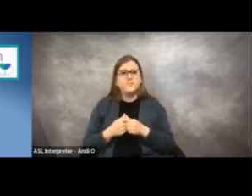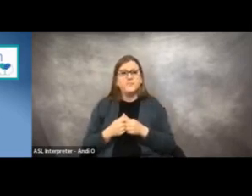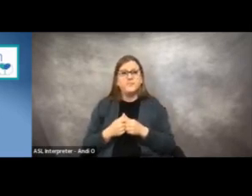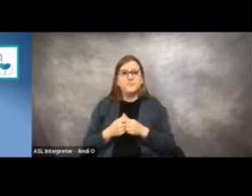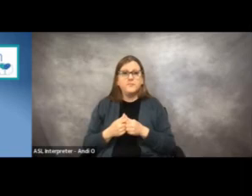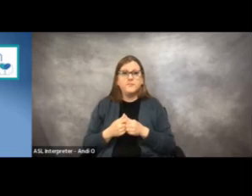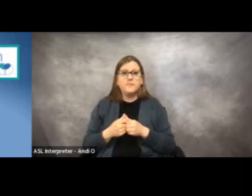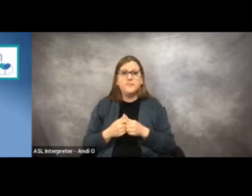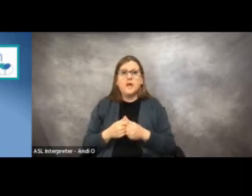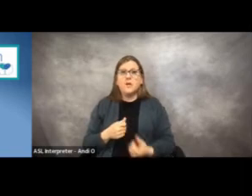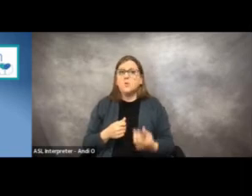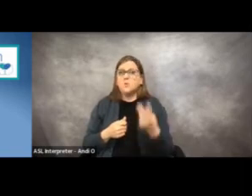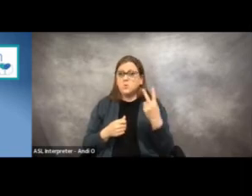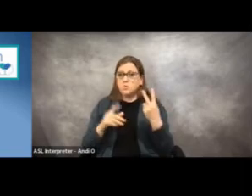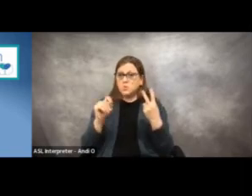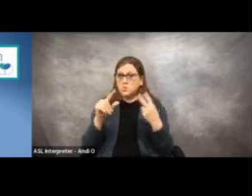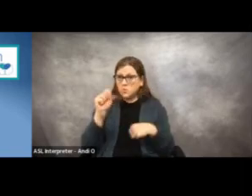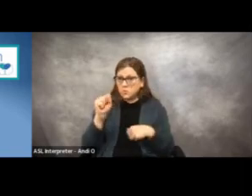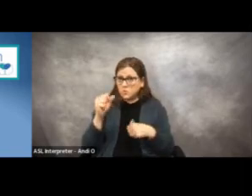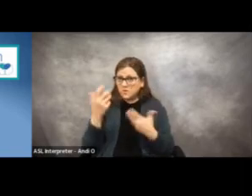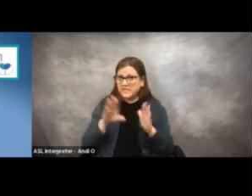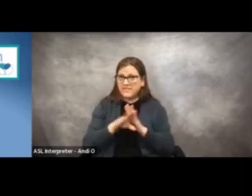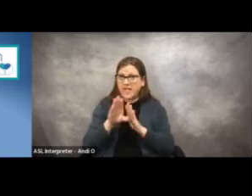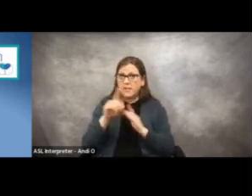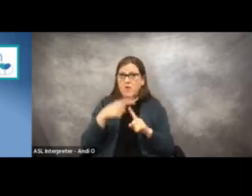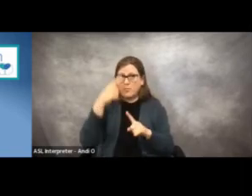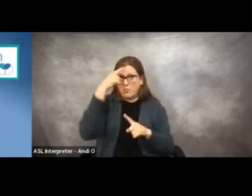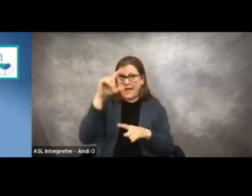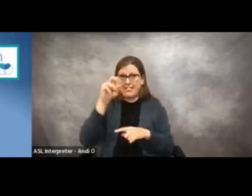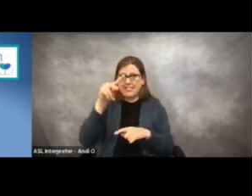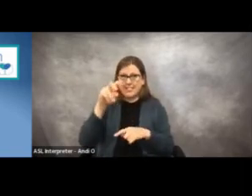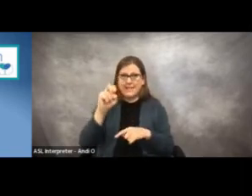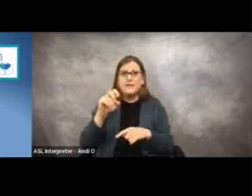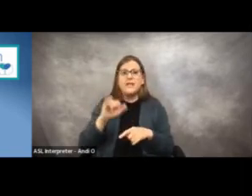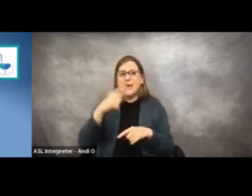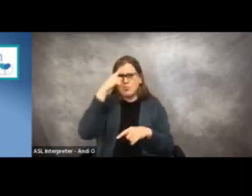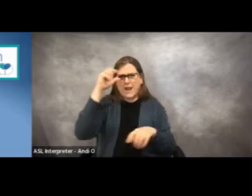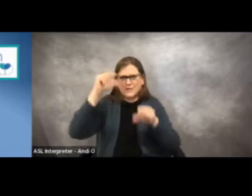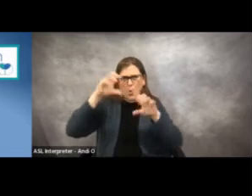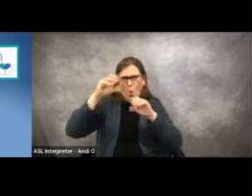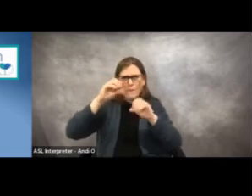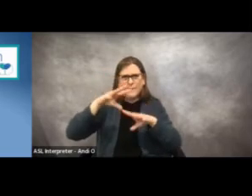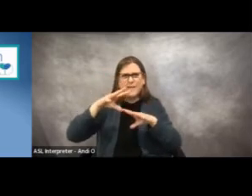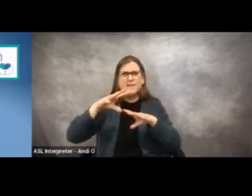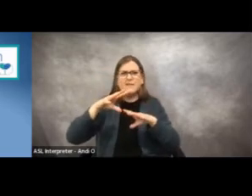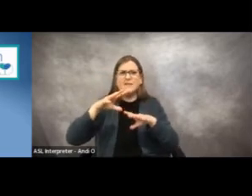These are two tools developed by Brain Links, the Brainstorming Solutions Tool is kind of like a template of what a cognitive